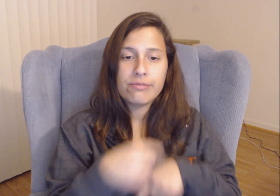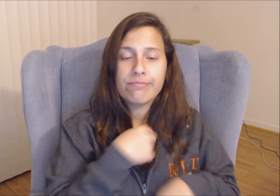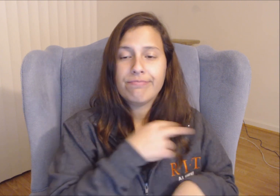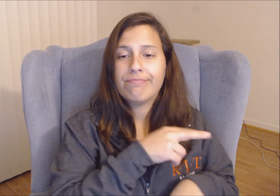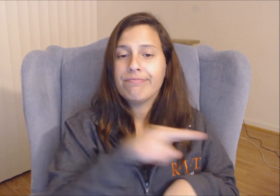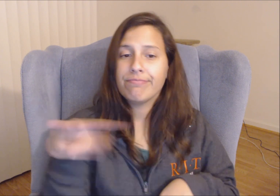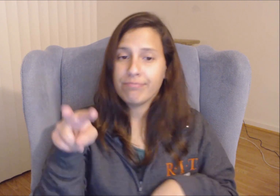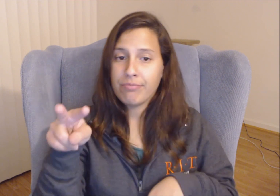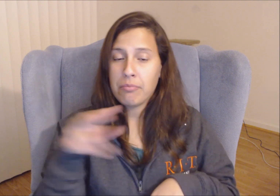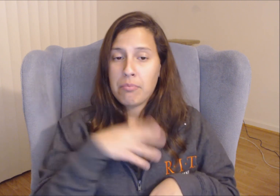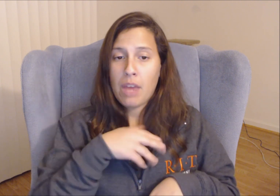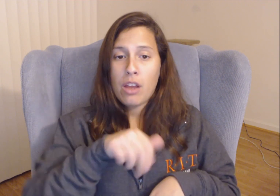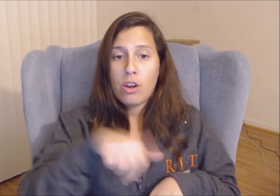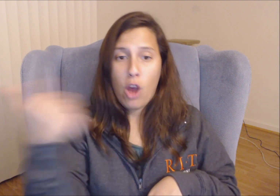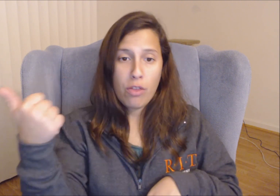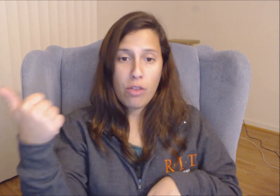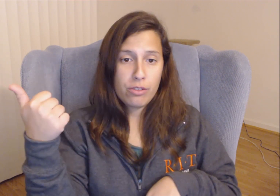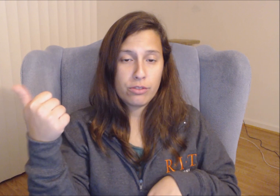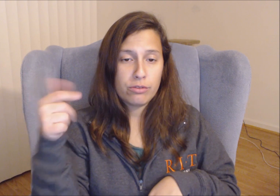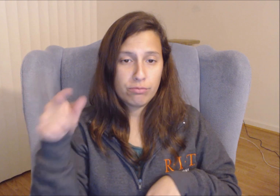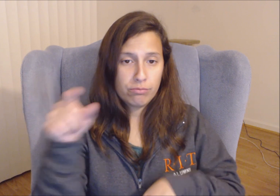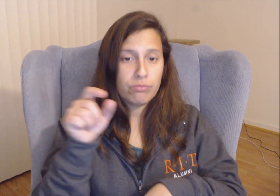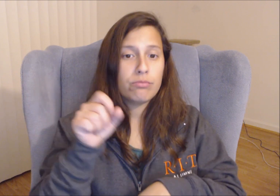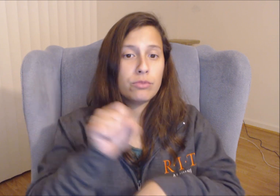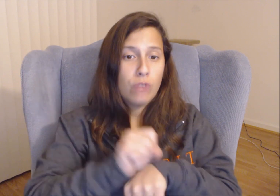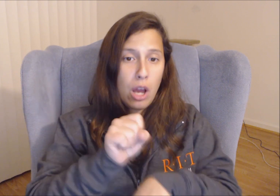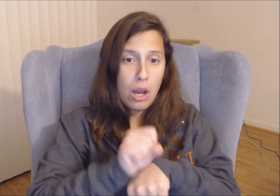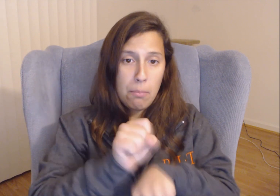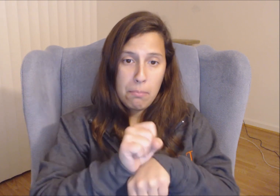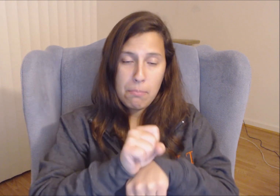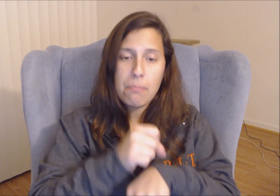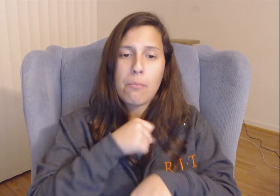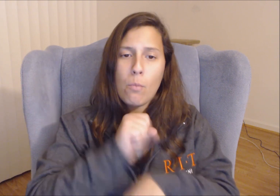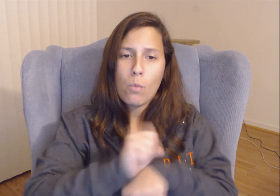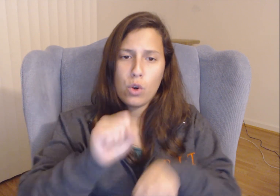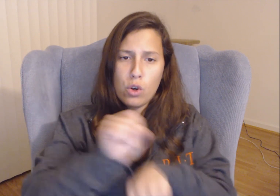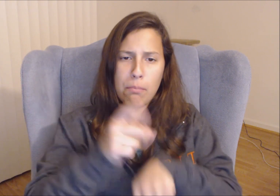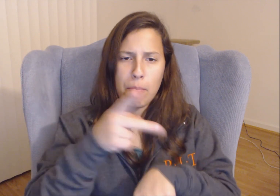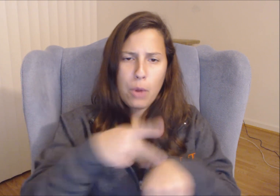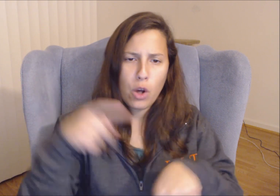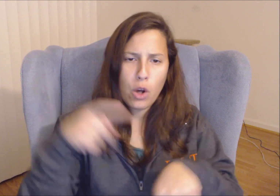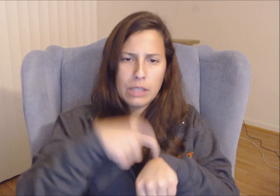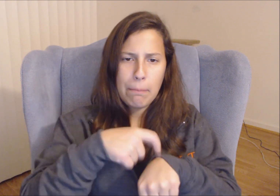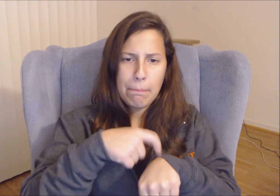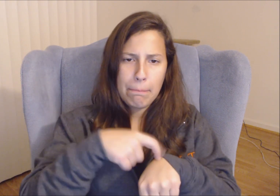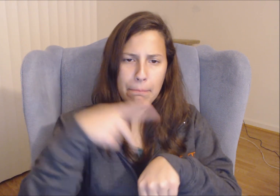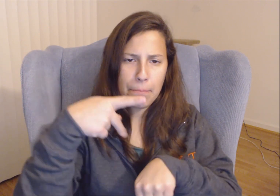As I looked around, my other location Job where I used to work as part time